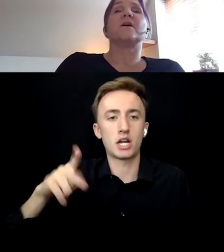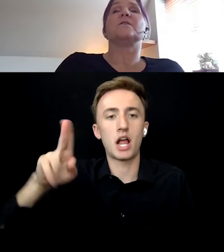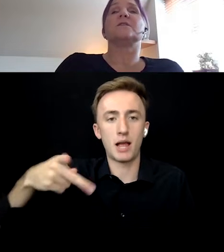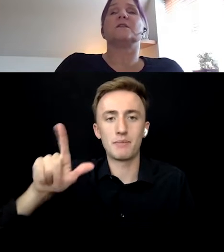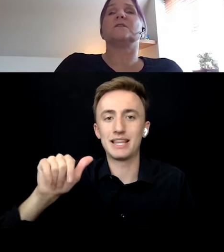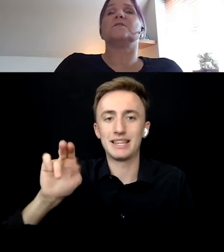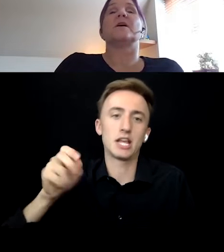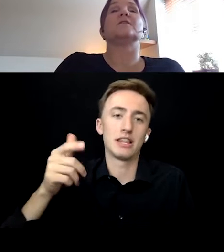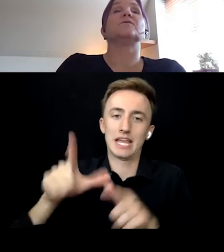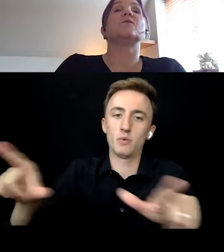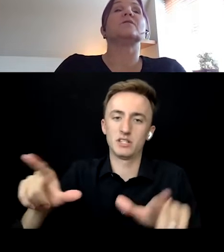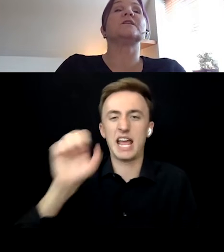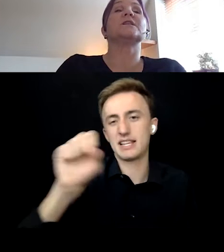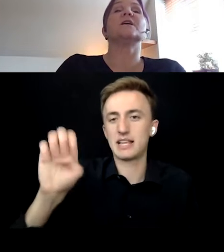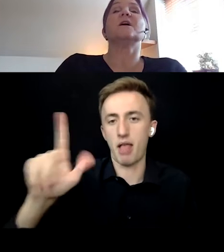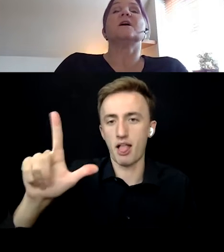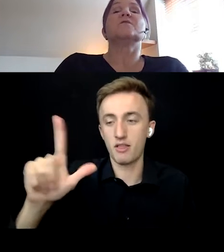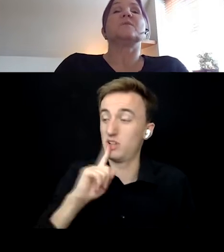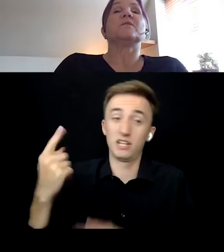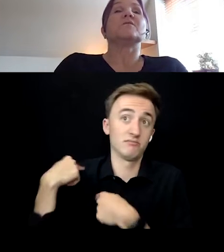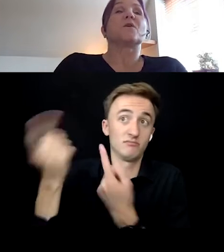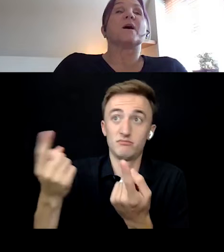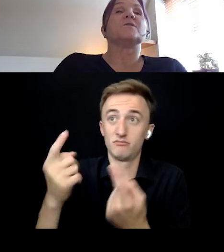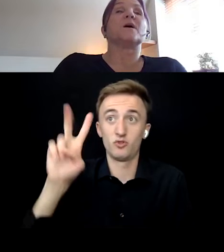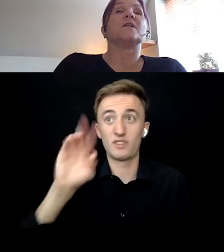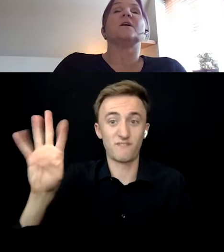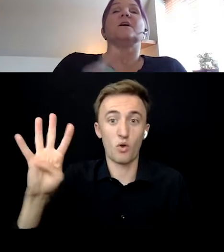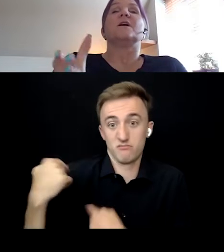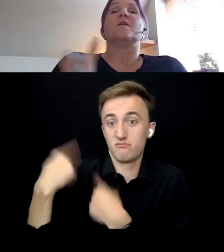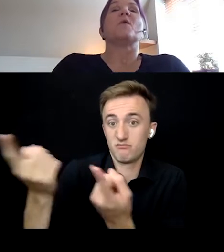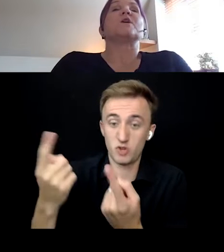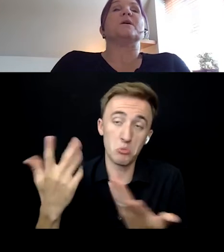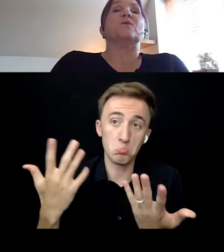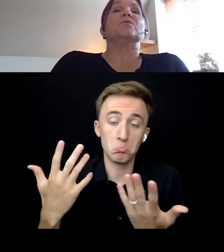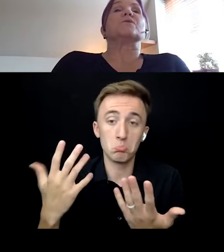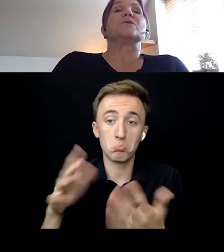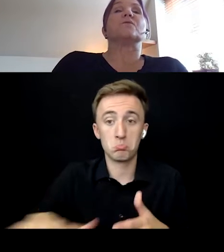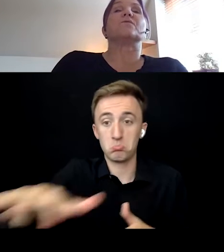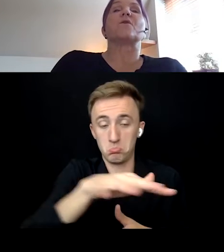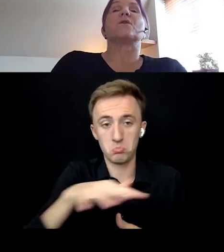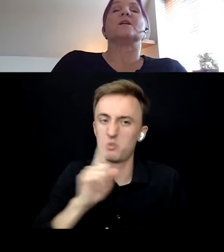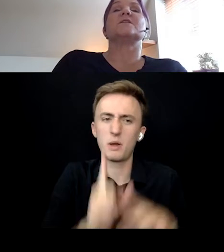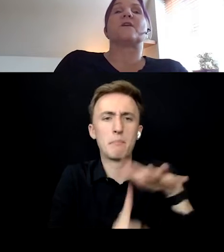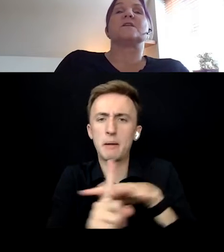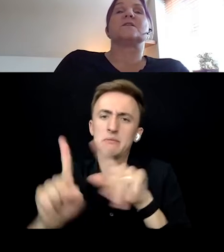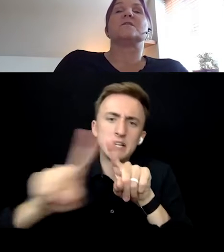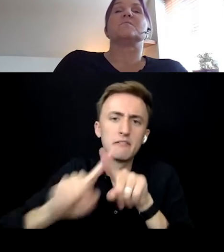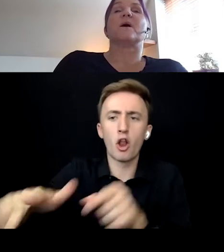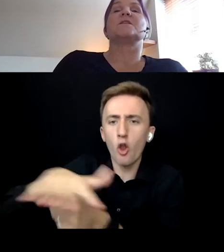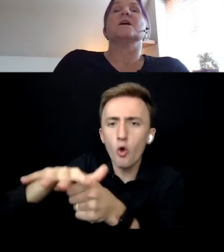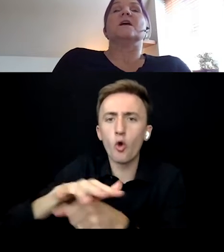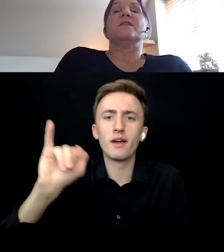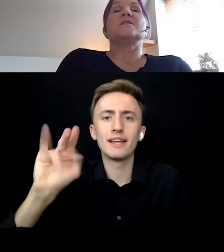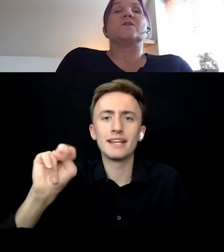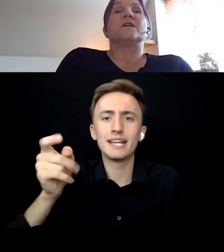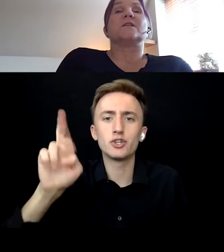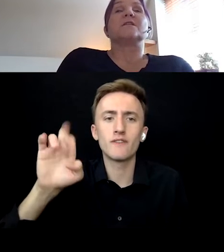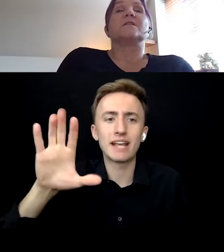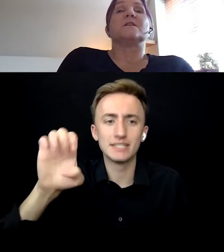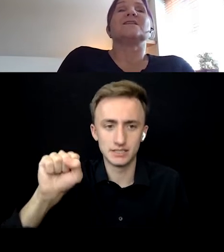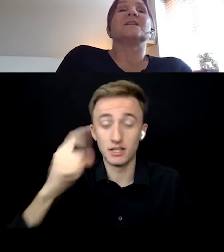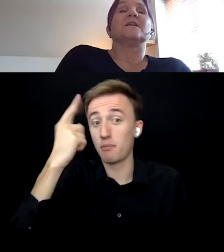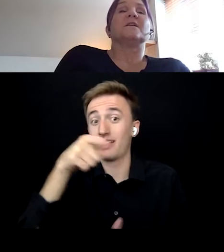around since 2004 officially, and pops up in vocal interfaces, but in this context it's essentially